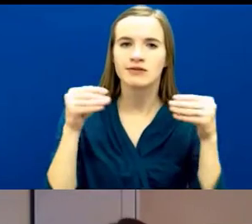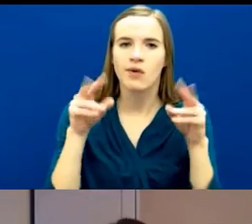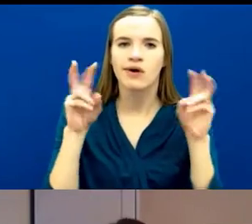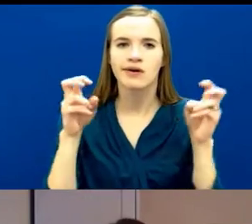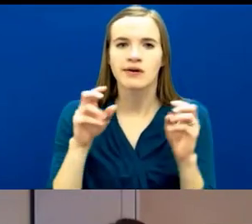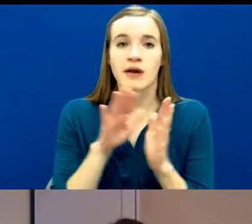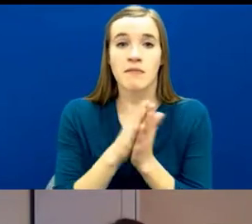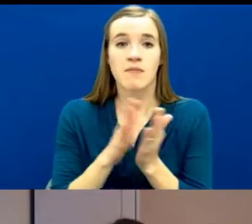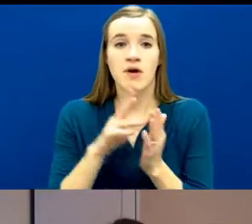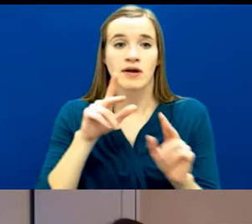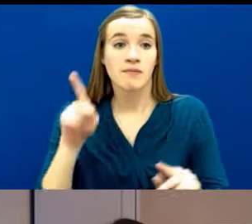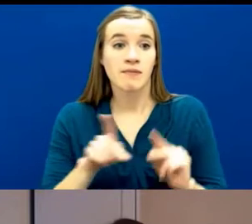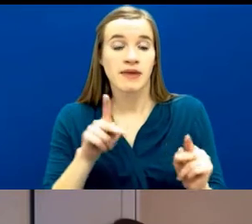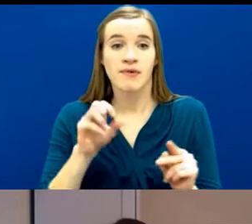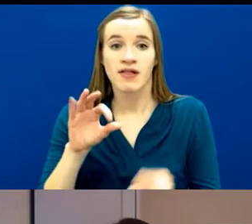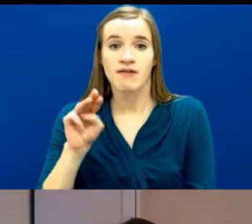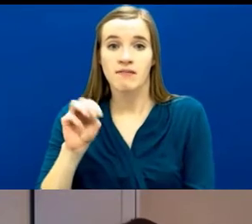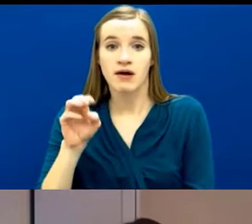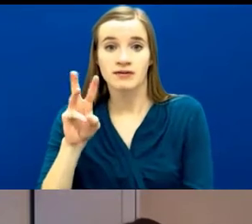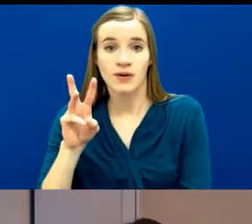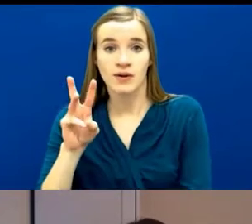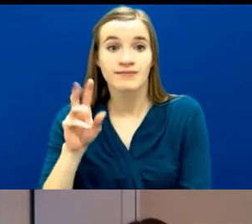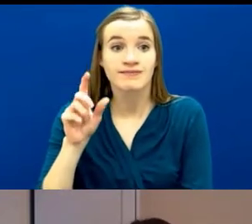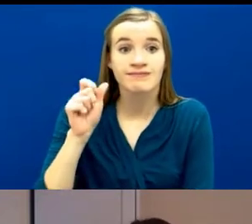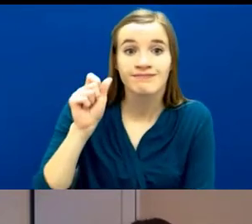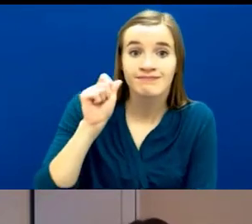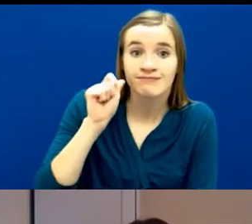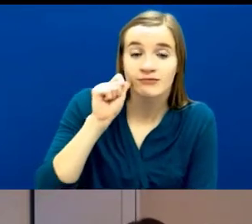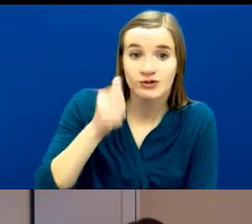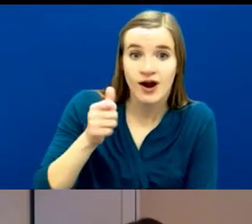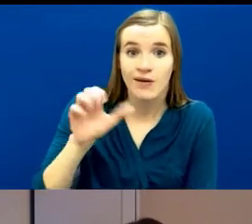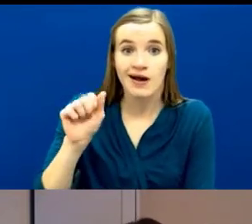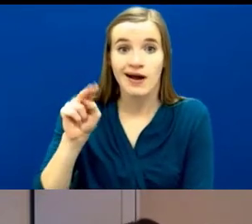the store tomorrow at 1:00 to sign copies of the book, and also she will